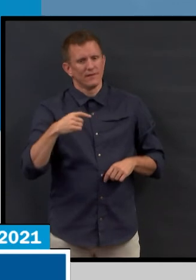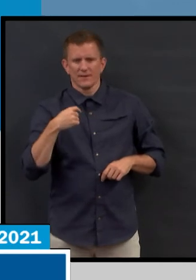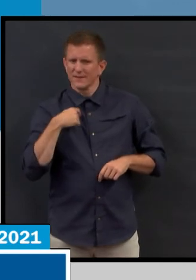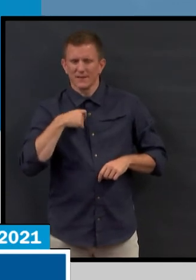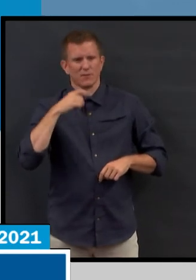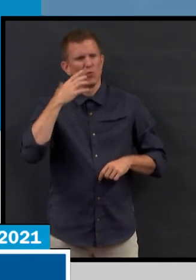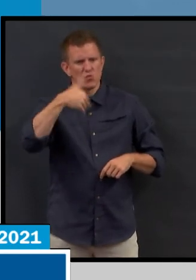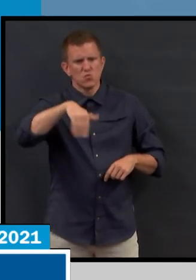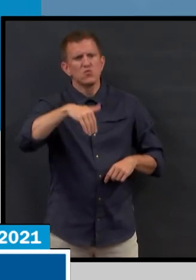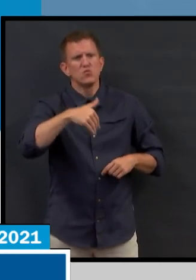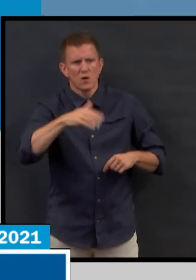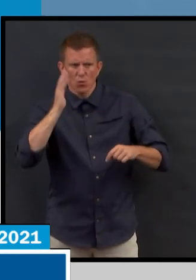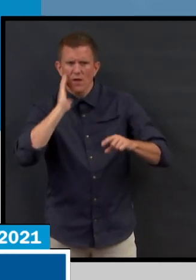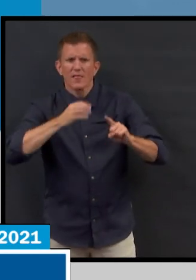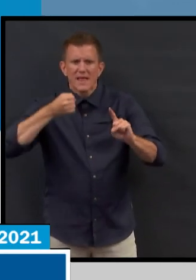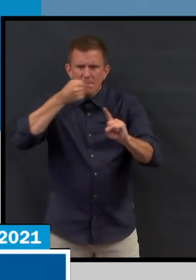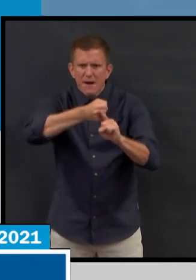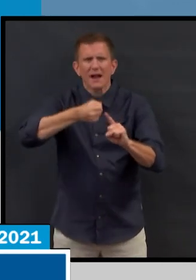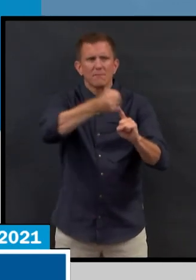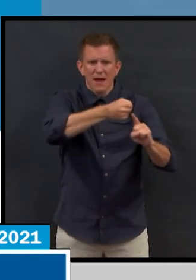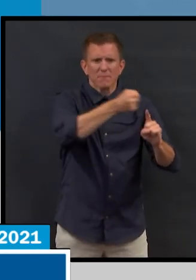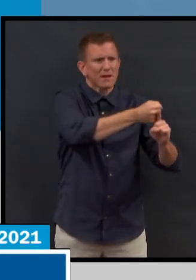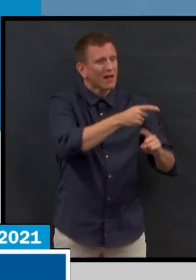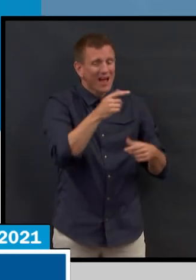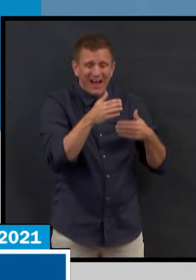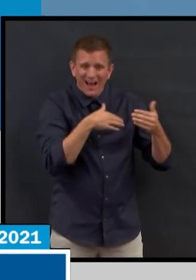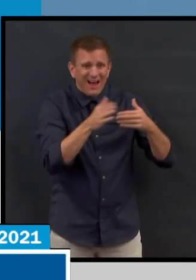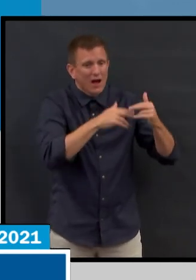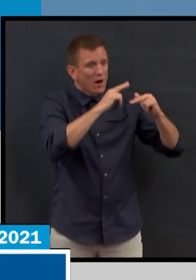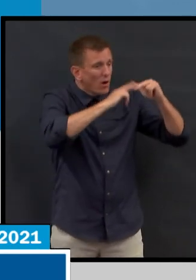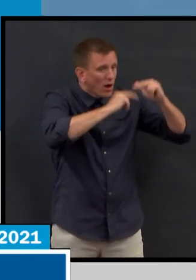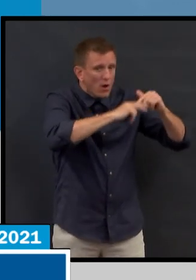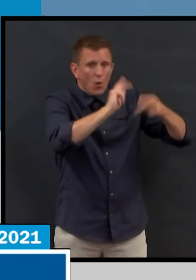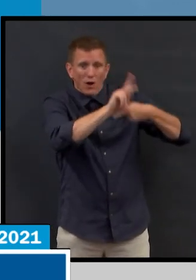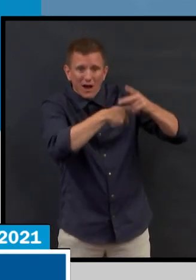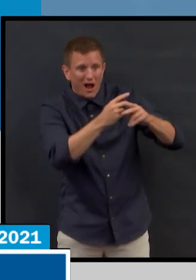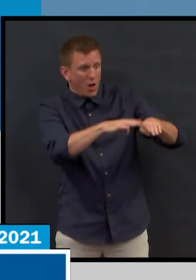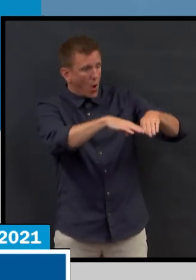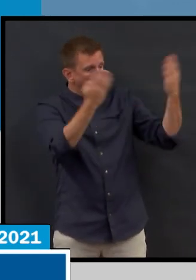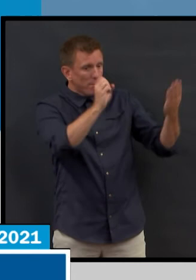development of open space even with men can it continue to be used as a golf course and if not